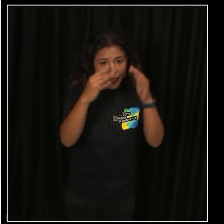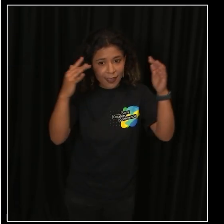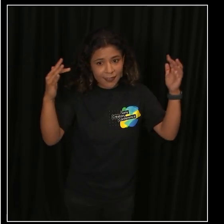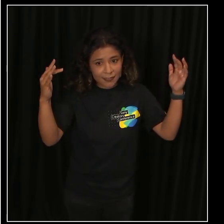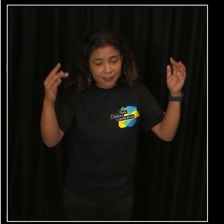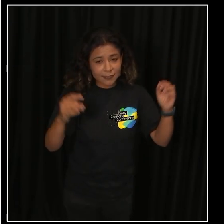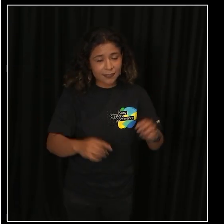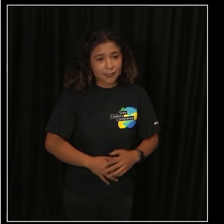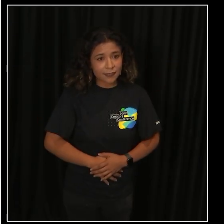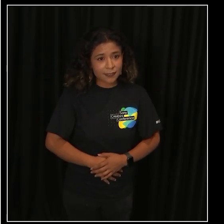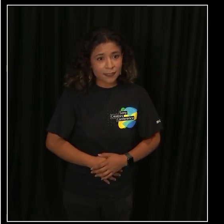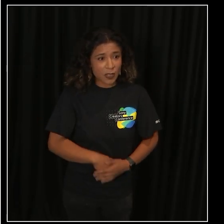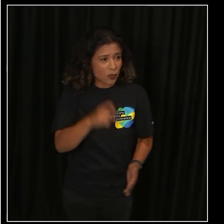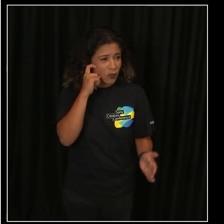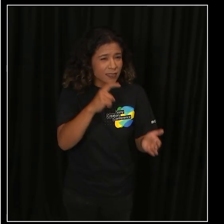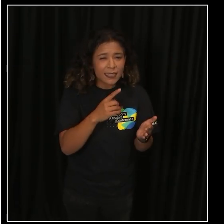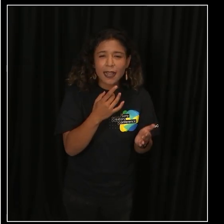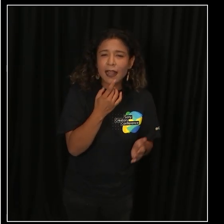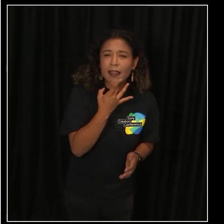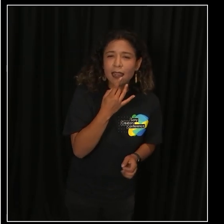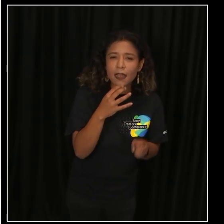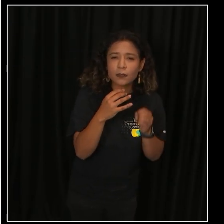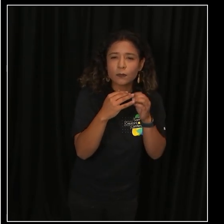Notice the light spreading out of the sun.